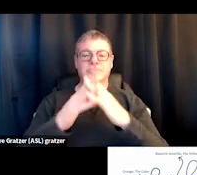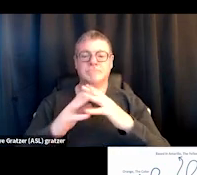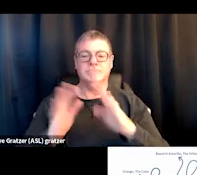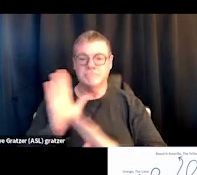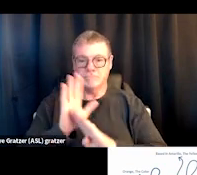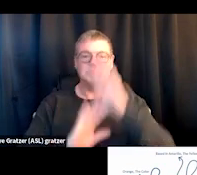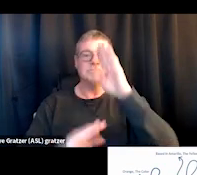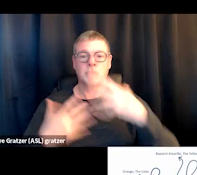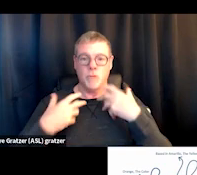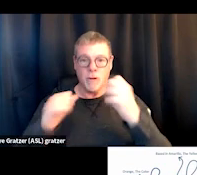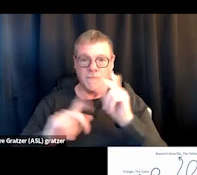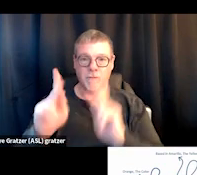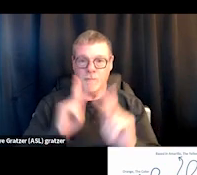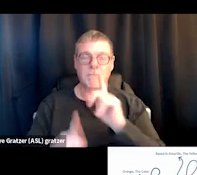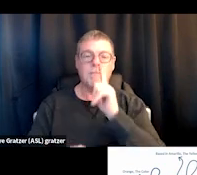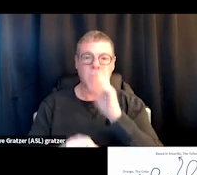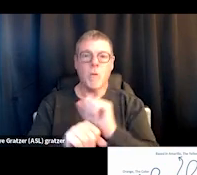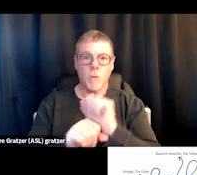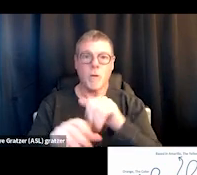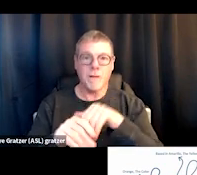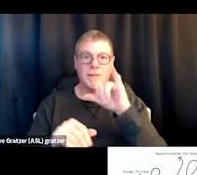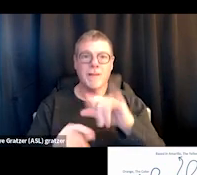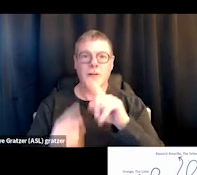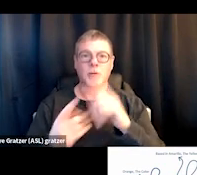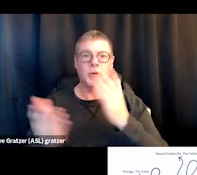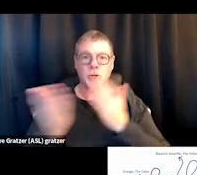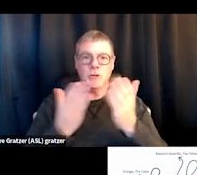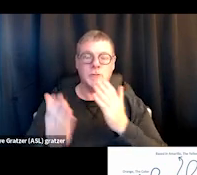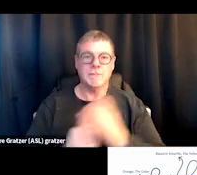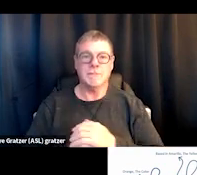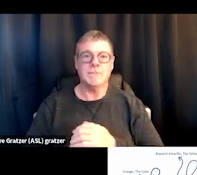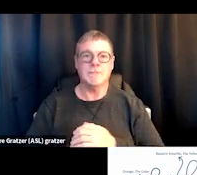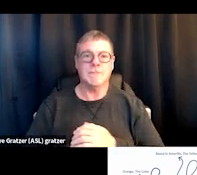but were wanting to work in this space to be of service to those folks like themselves,